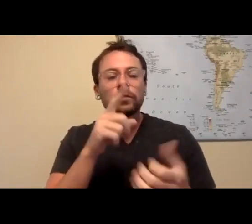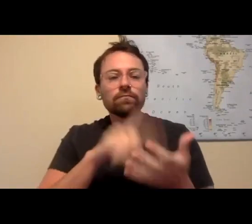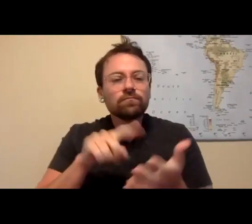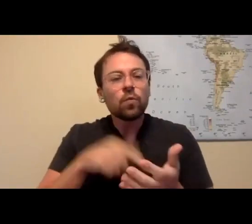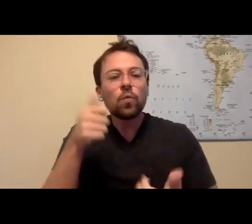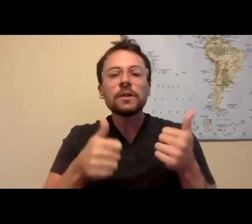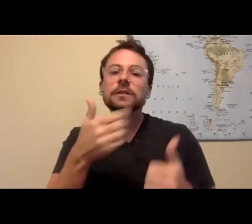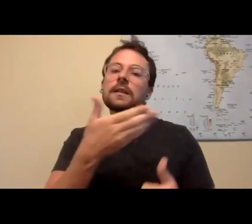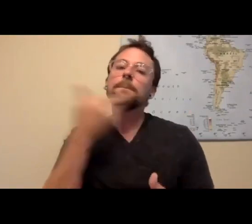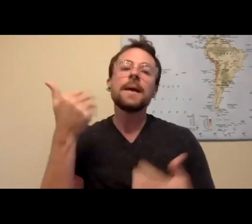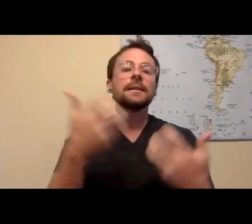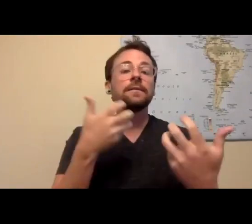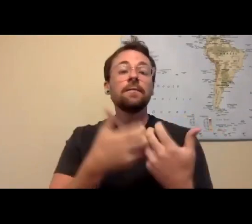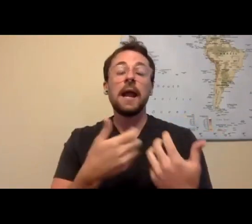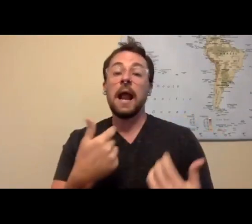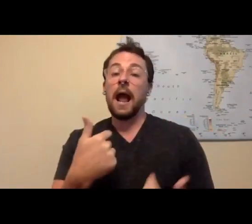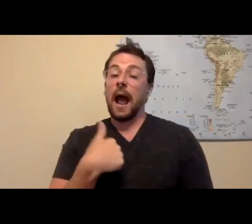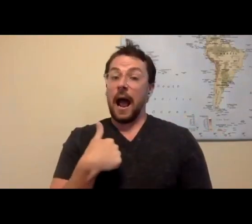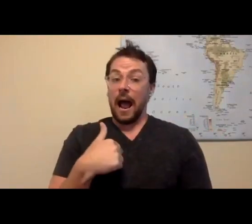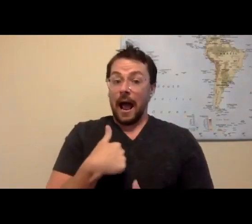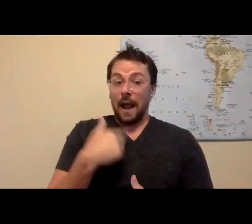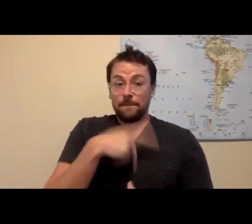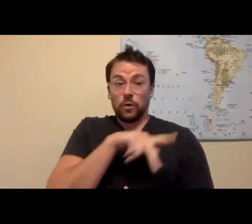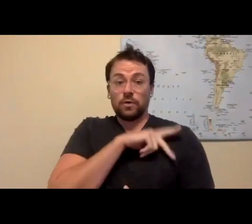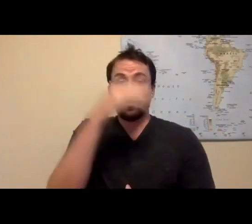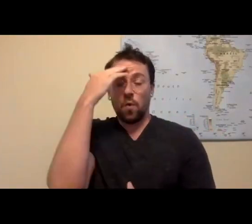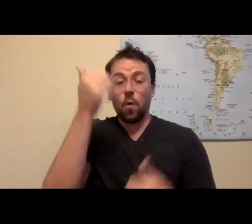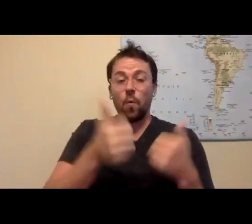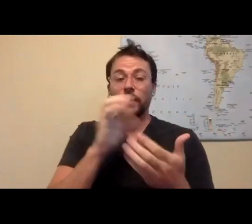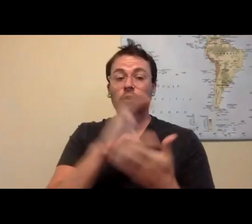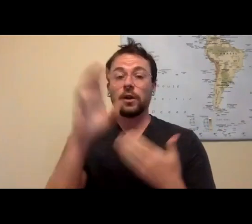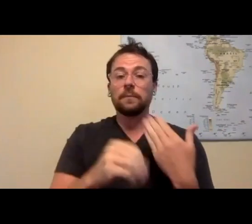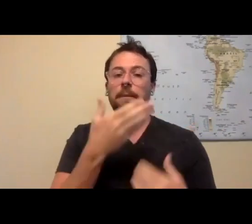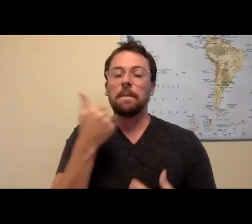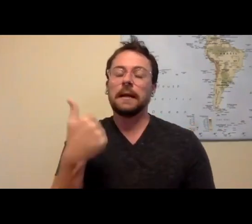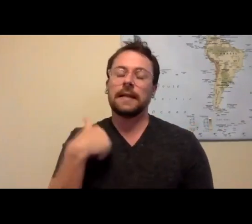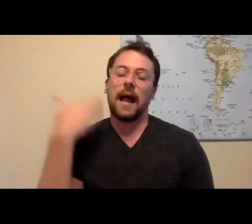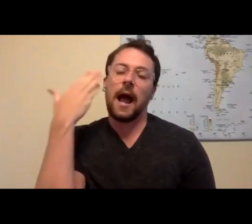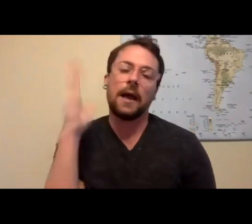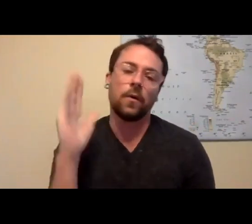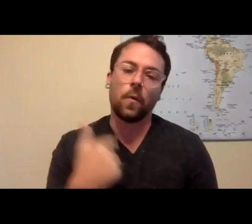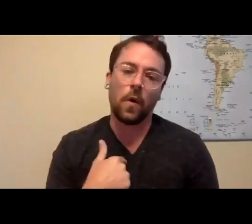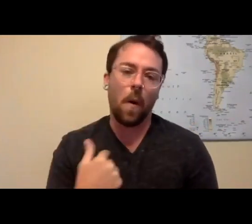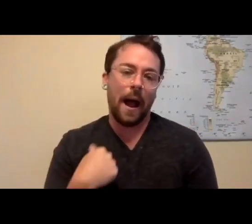Just like when you pick a Deaf studies curriculum, we want to make sure it's as inclusive as